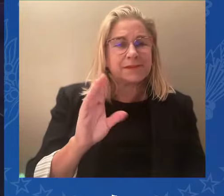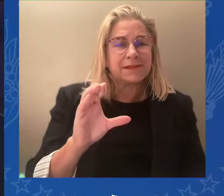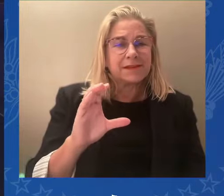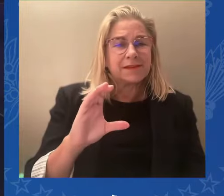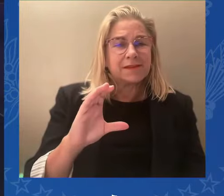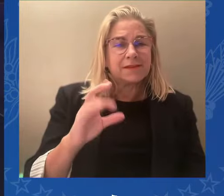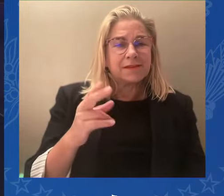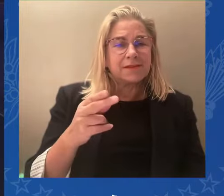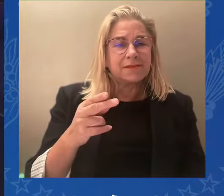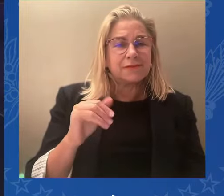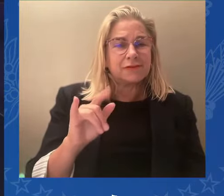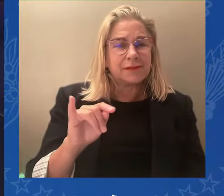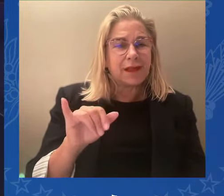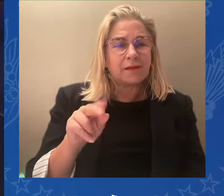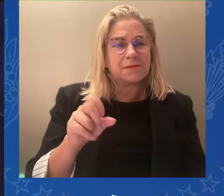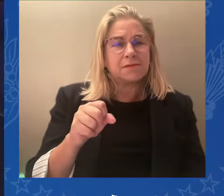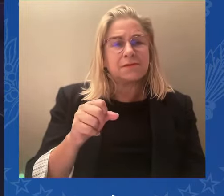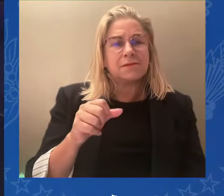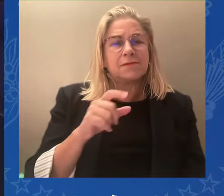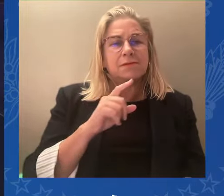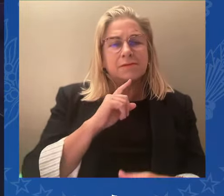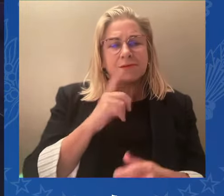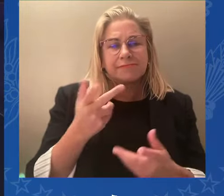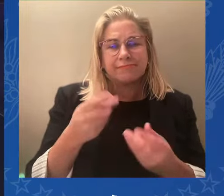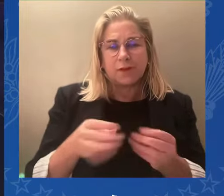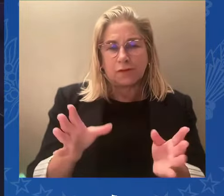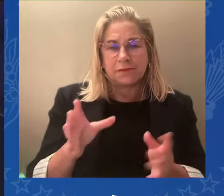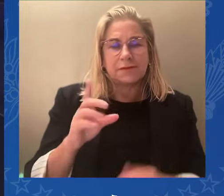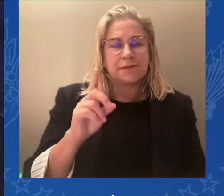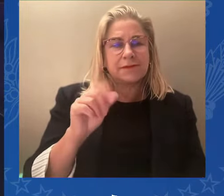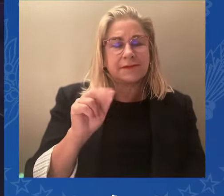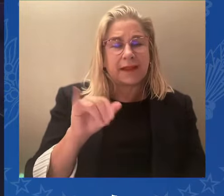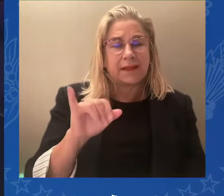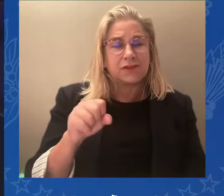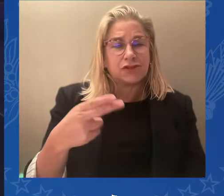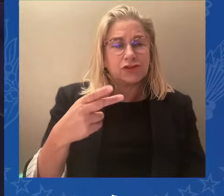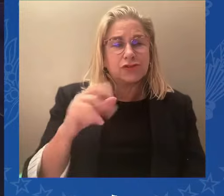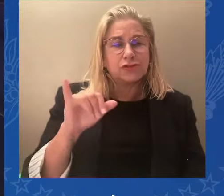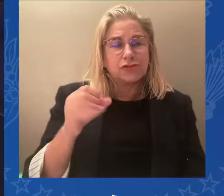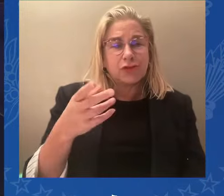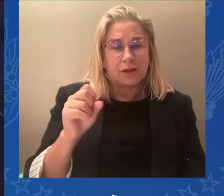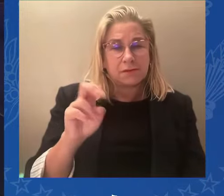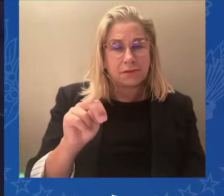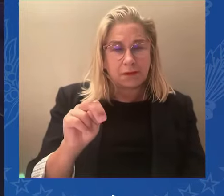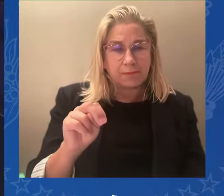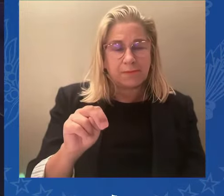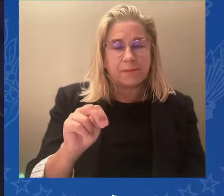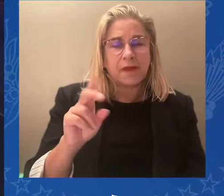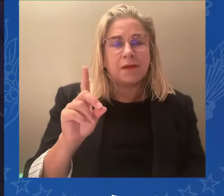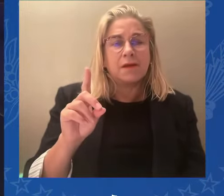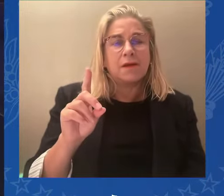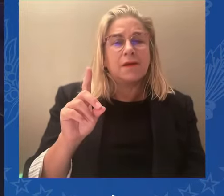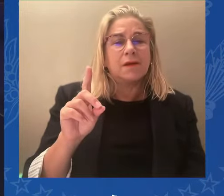Sheila Jackson Lee. Their memories and their legacies, the legacy of the CBC,